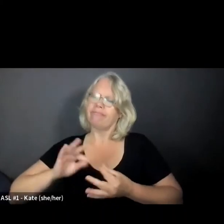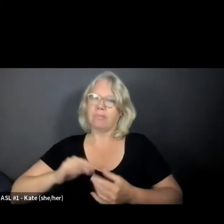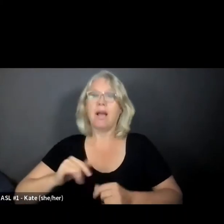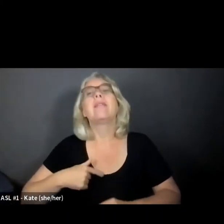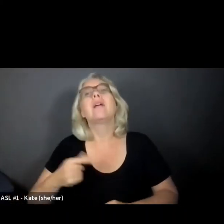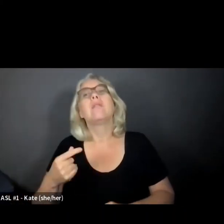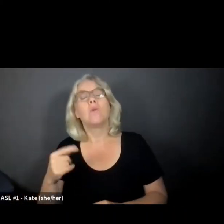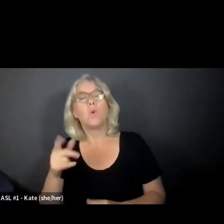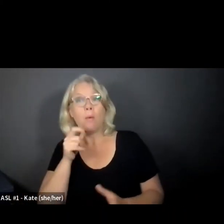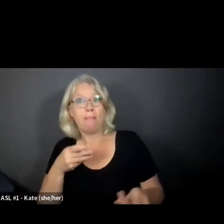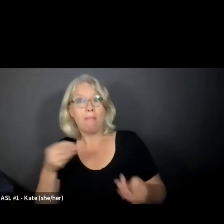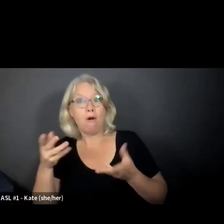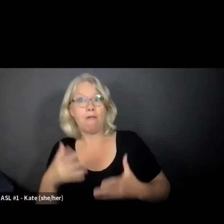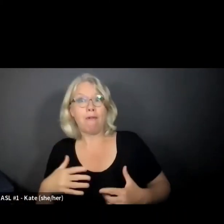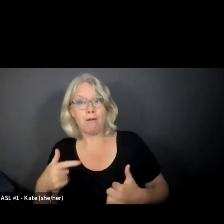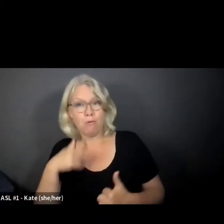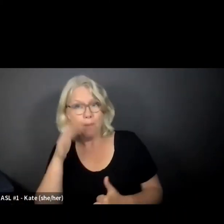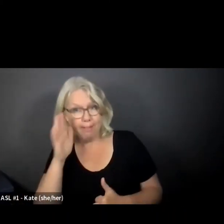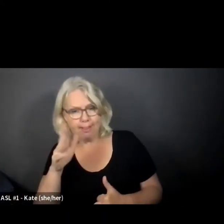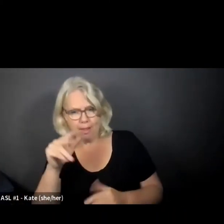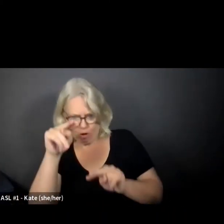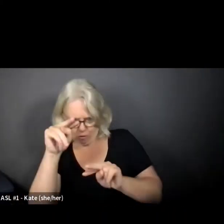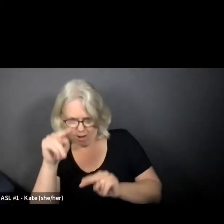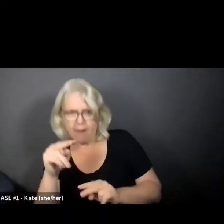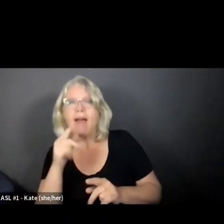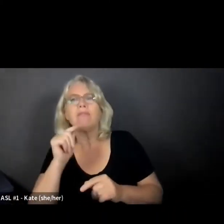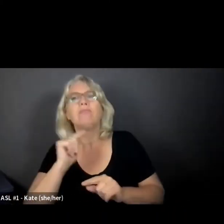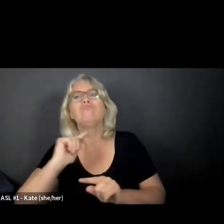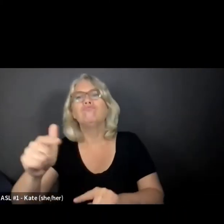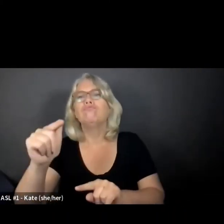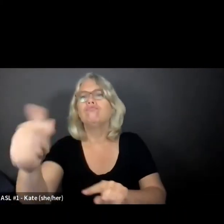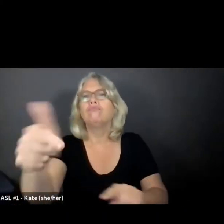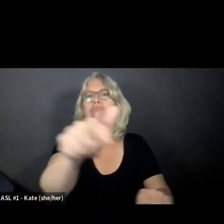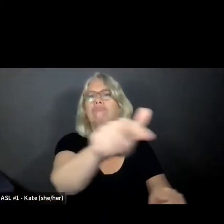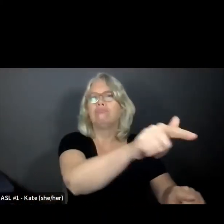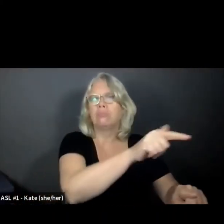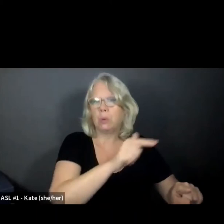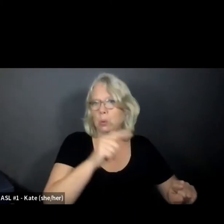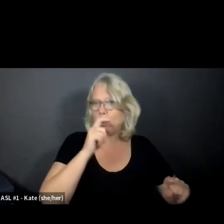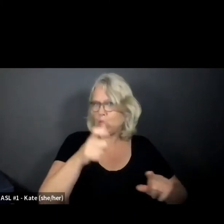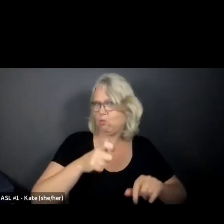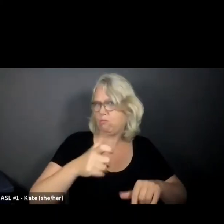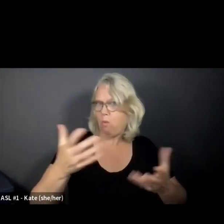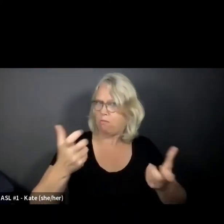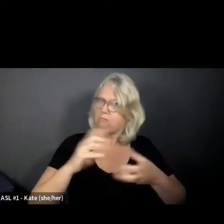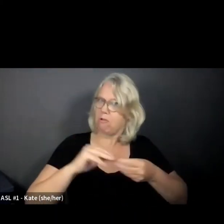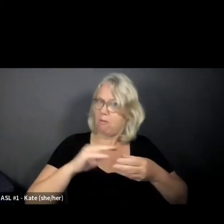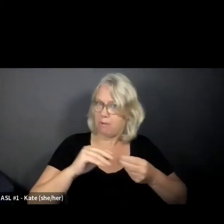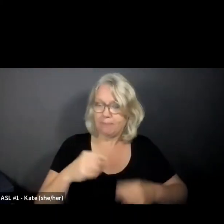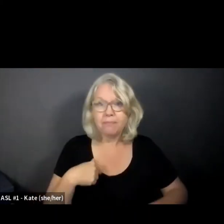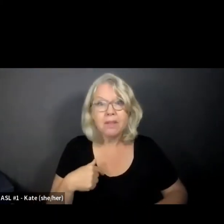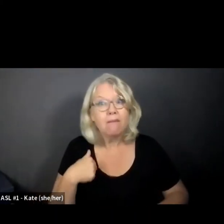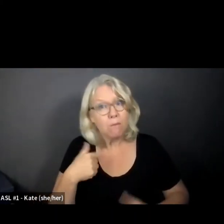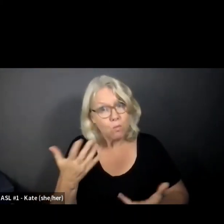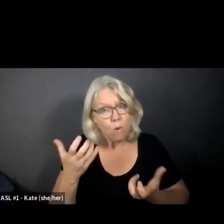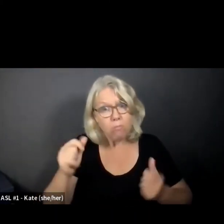IF YOU ARE USING SIGN LANGUAGE, PLEASE TYPE YOUR NAME INTO THE CHAT TO LET US KNOW YOU